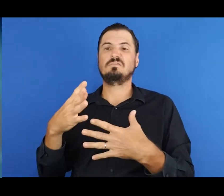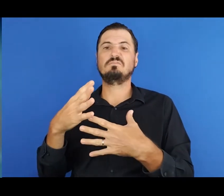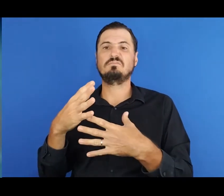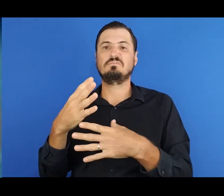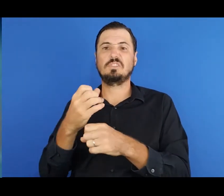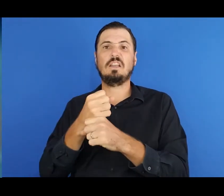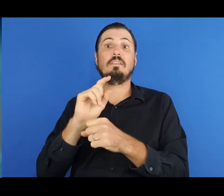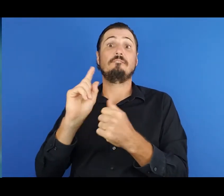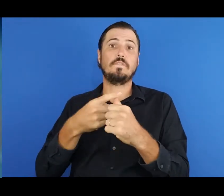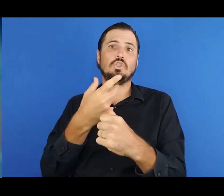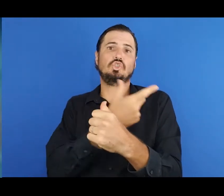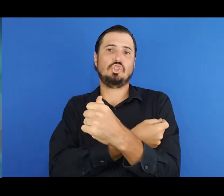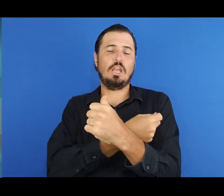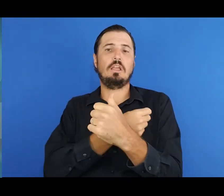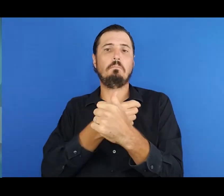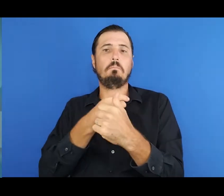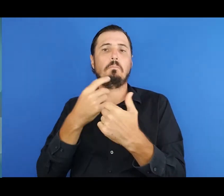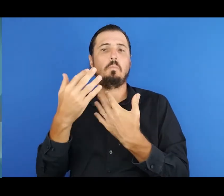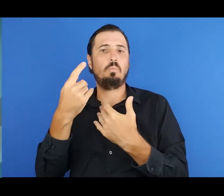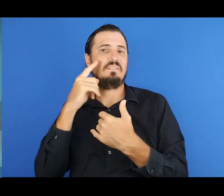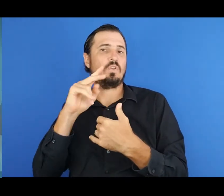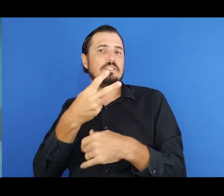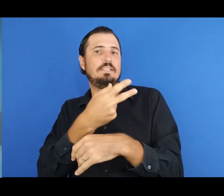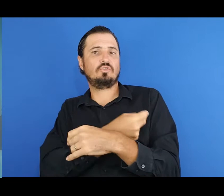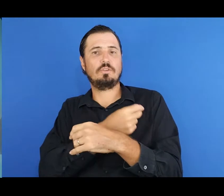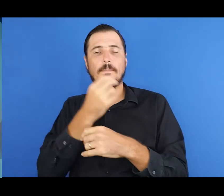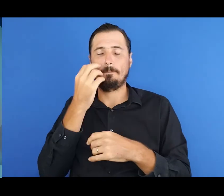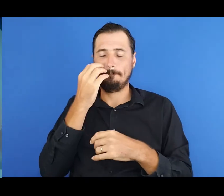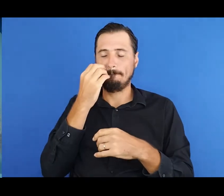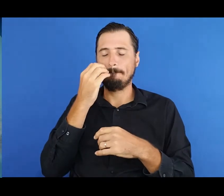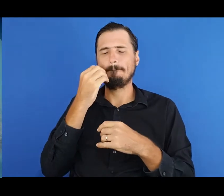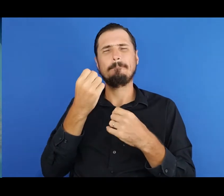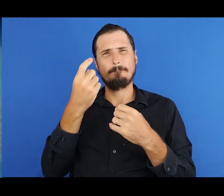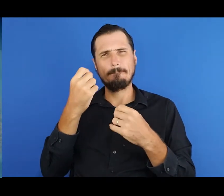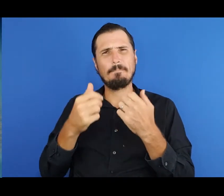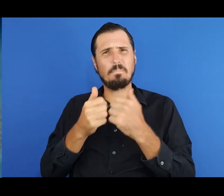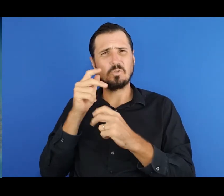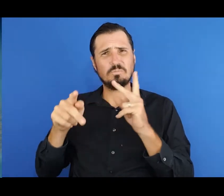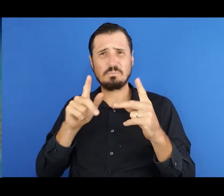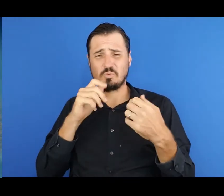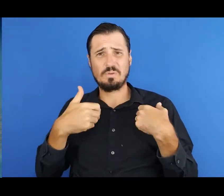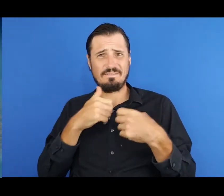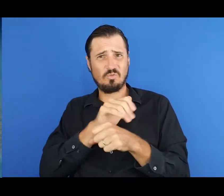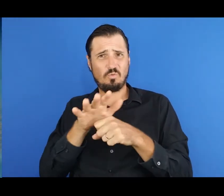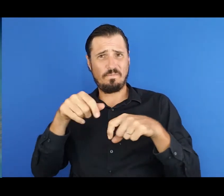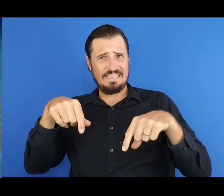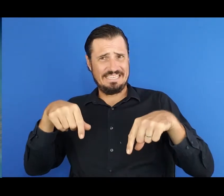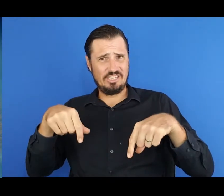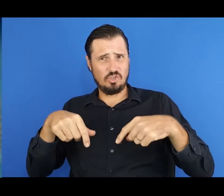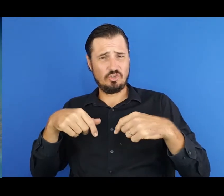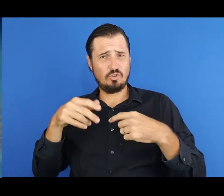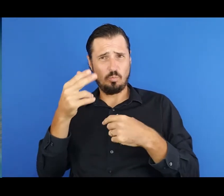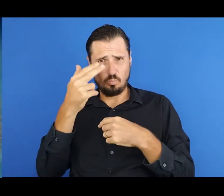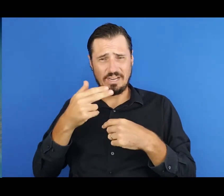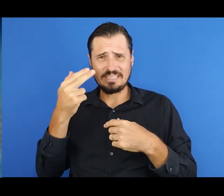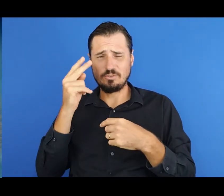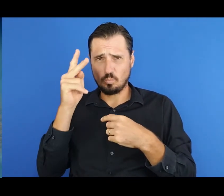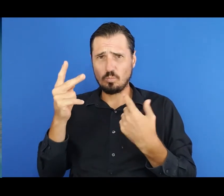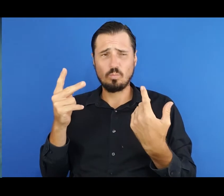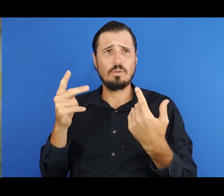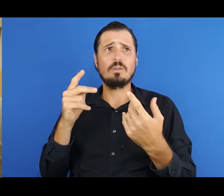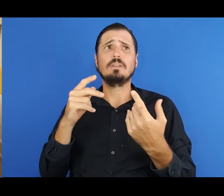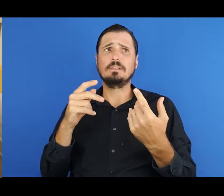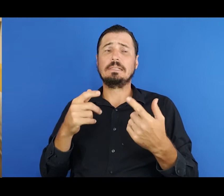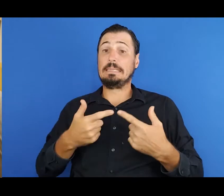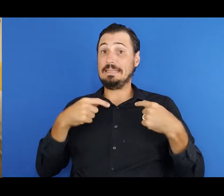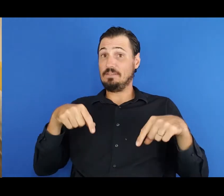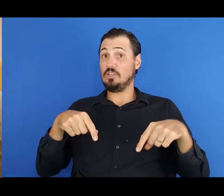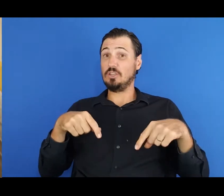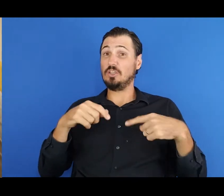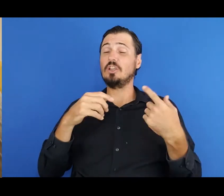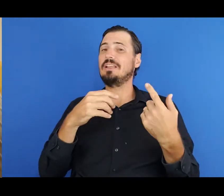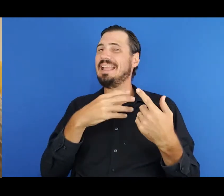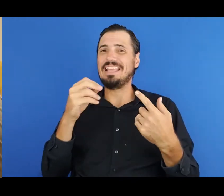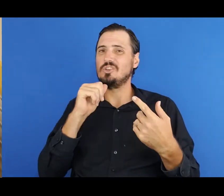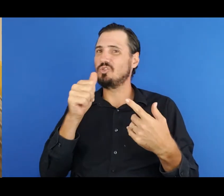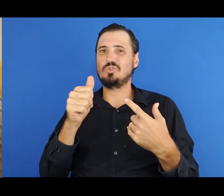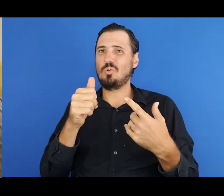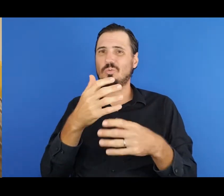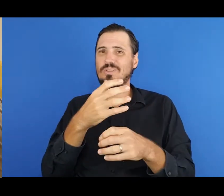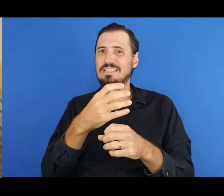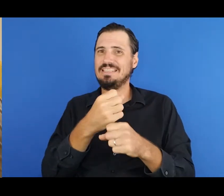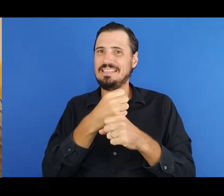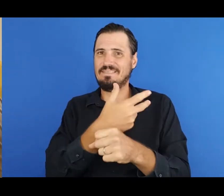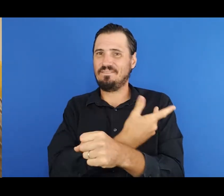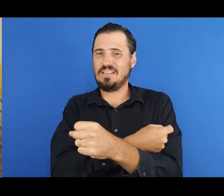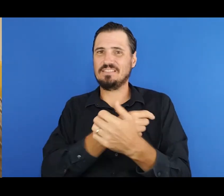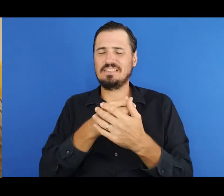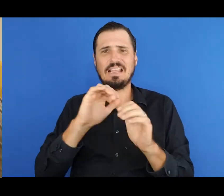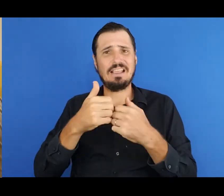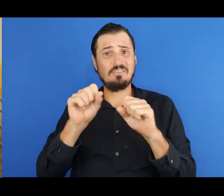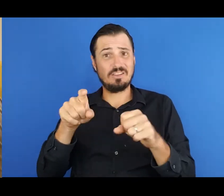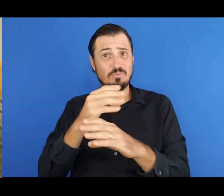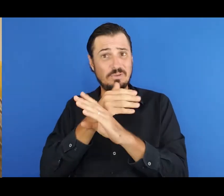As Lauren outlined, most of the cases of COVID-19 in our community are in residents who have not been vaccinated. The most effective way to protect yourself and your family are the vaccines.